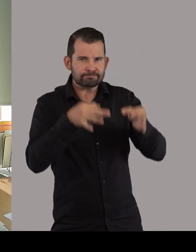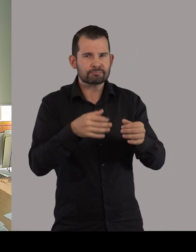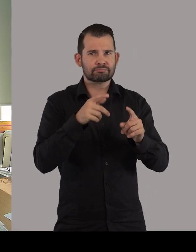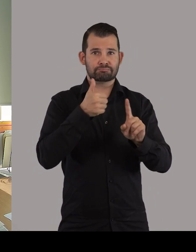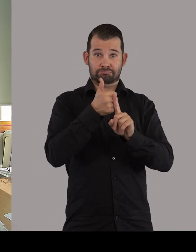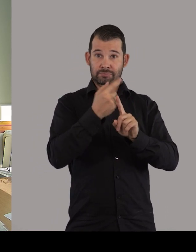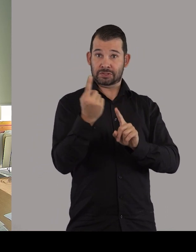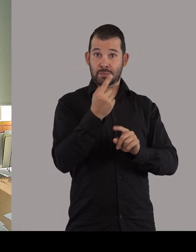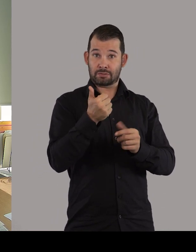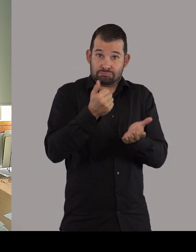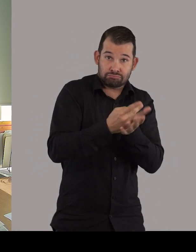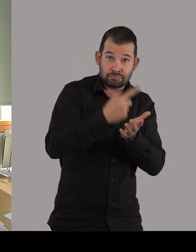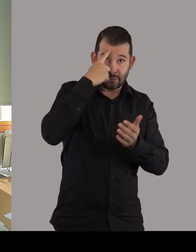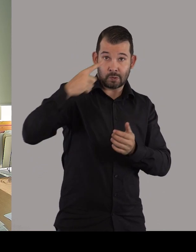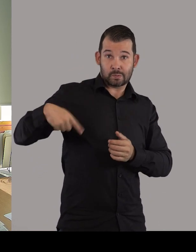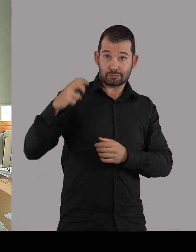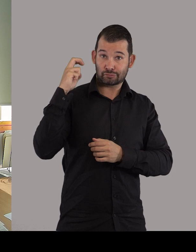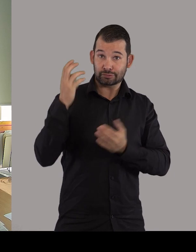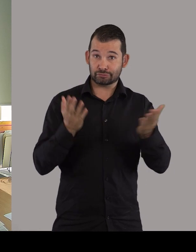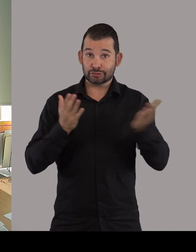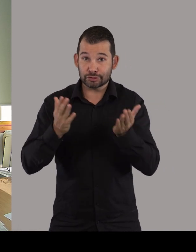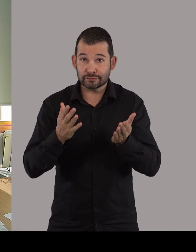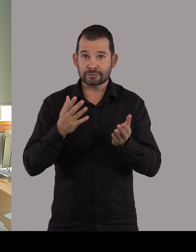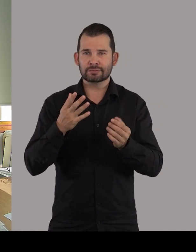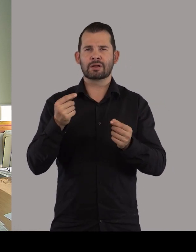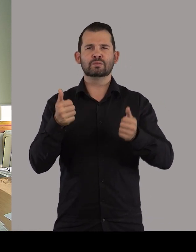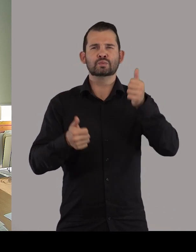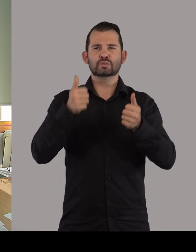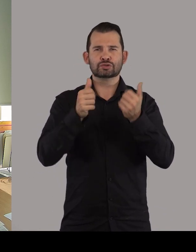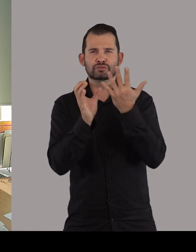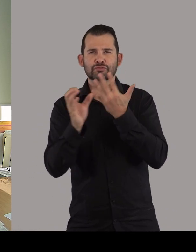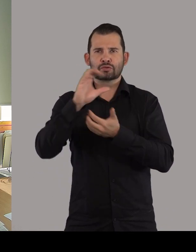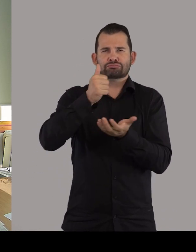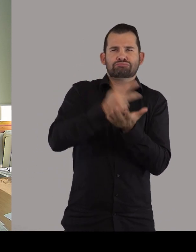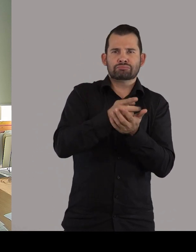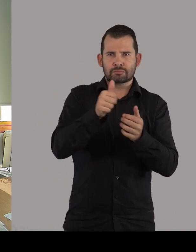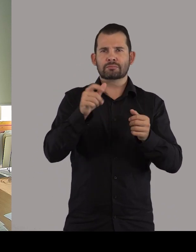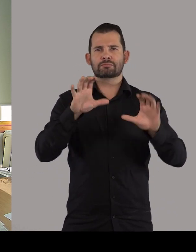to determine whether someone is eligible for Wheel-Trans services, and what